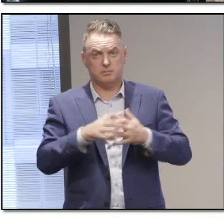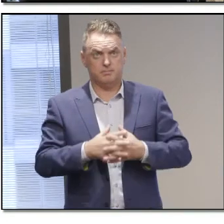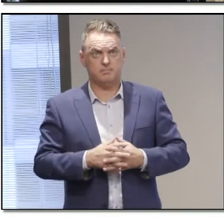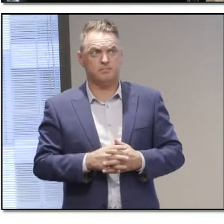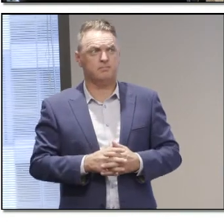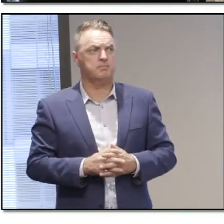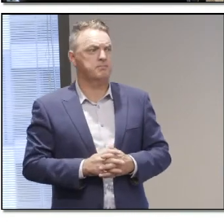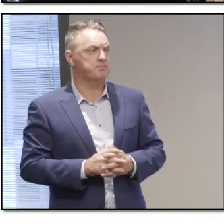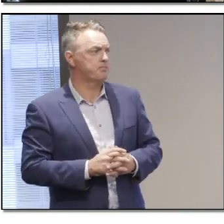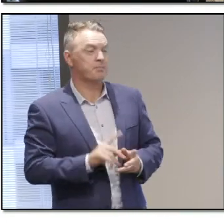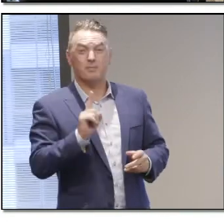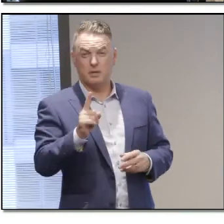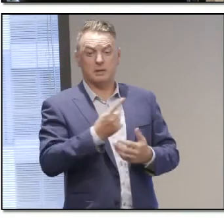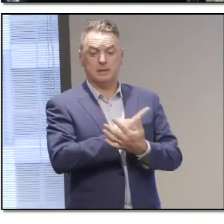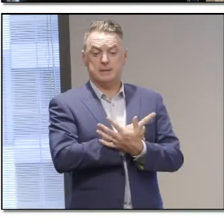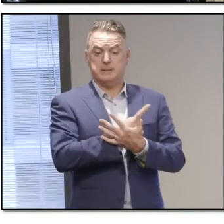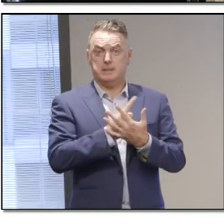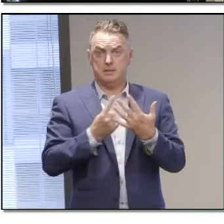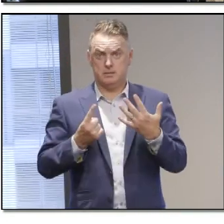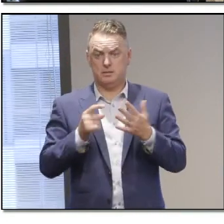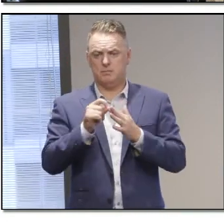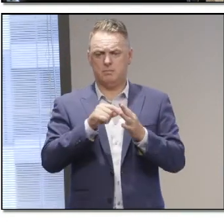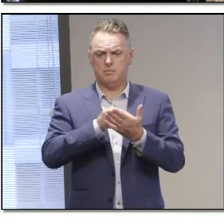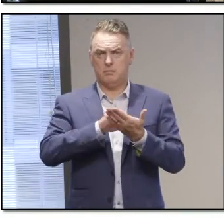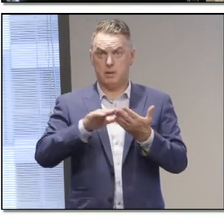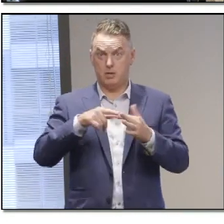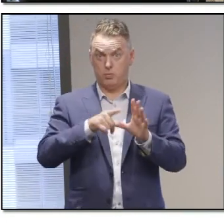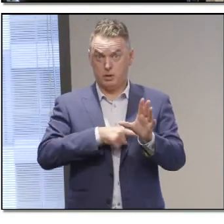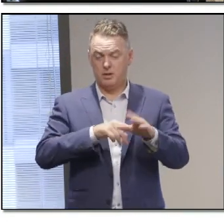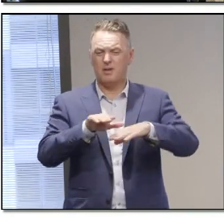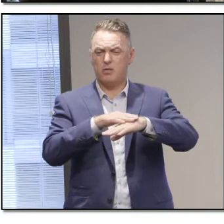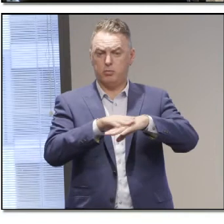But then each of these pathways, the blue arrows show where there are direct data,